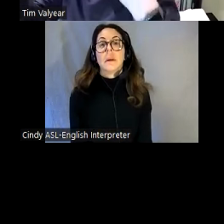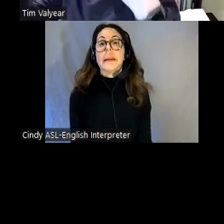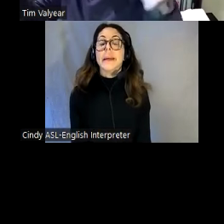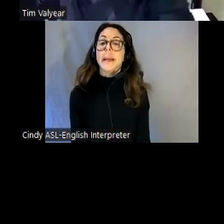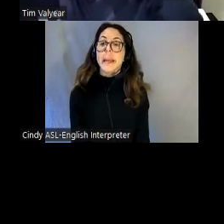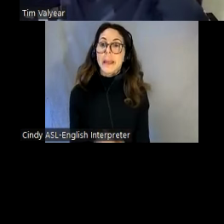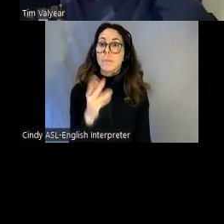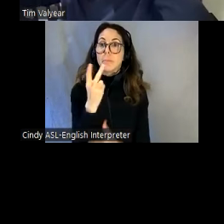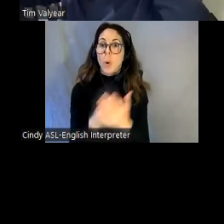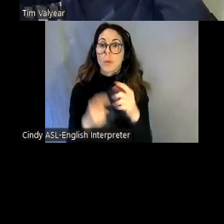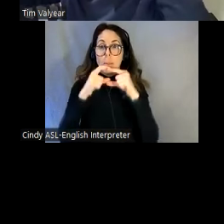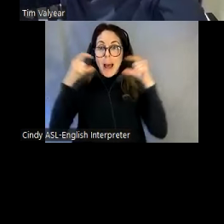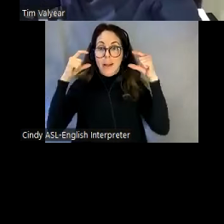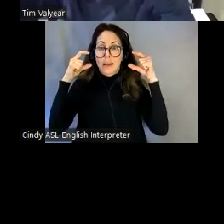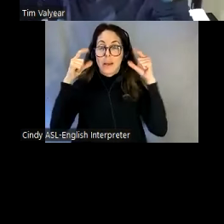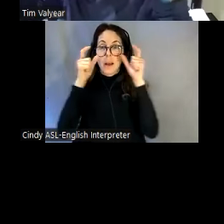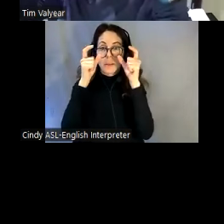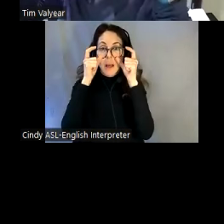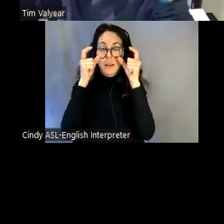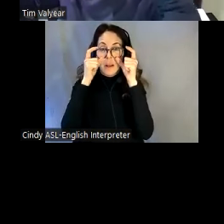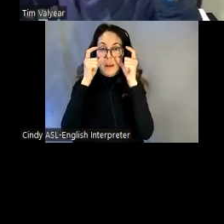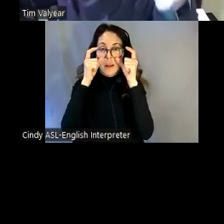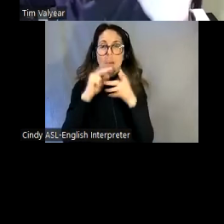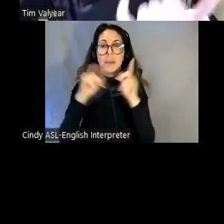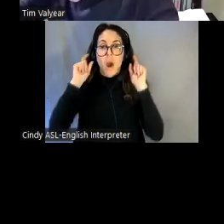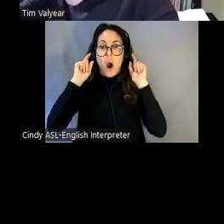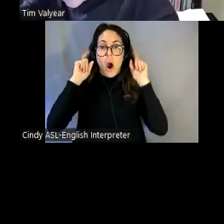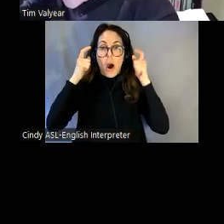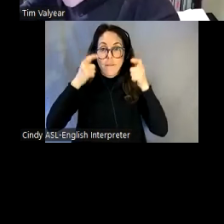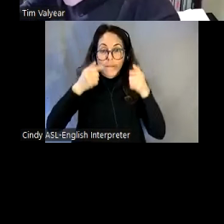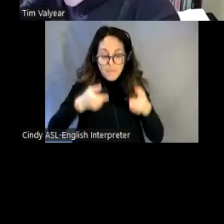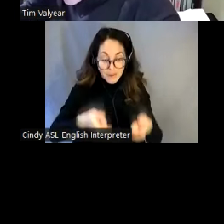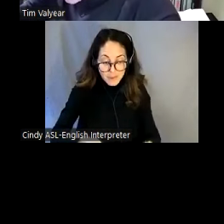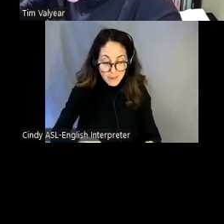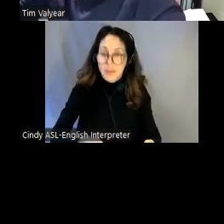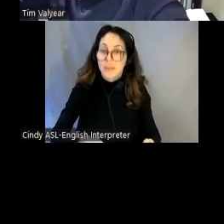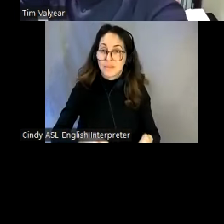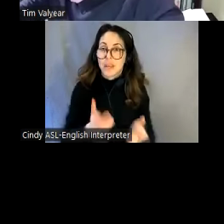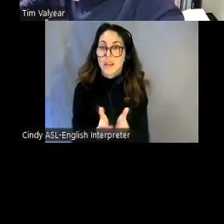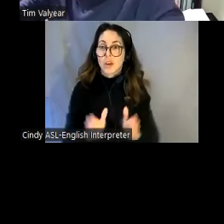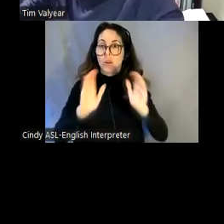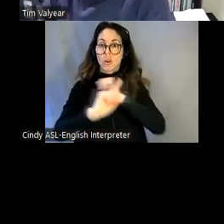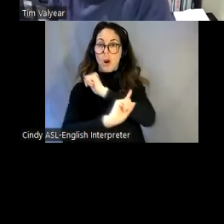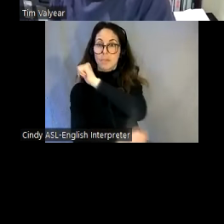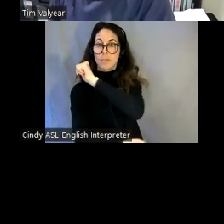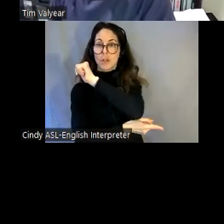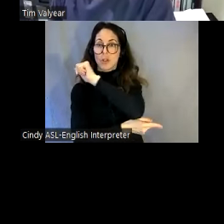hands again. And we talk off our goggles or eye protection. If you have got a combination mask and eye